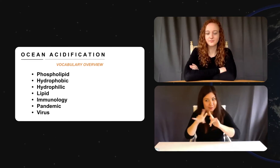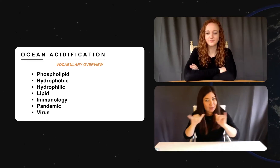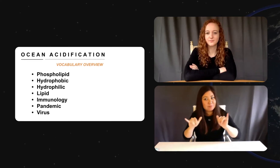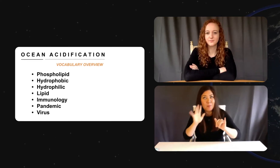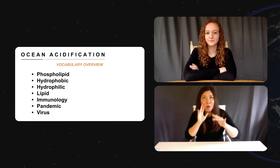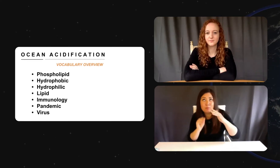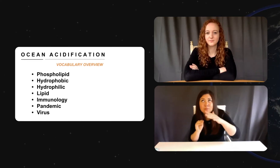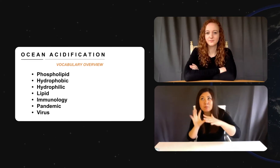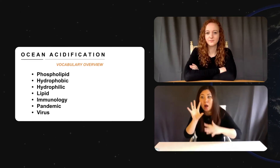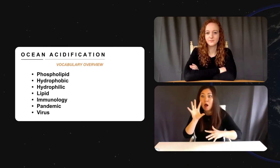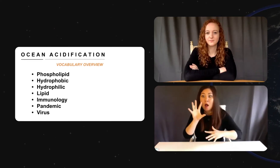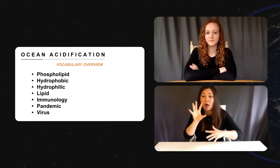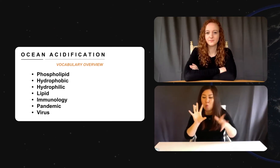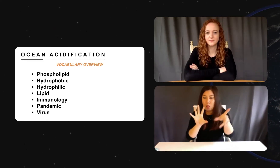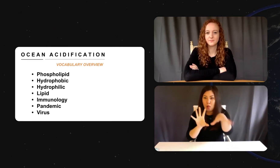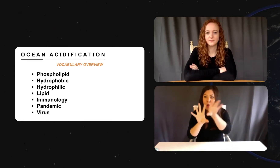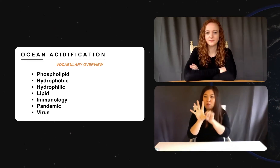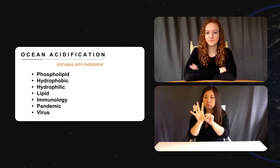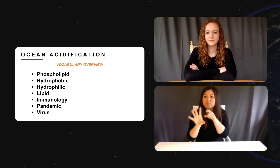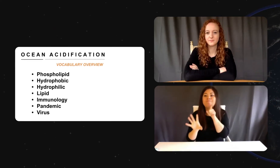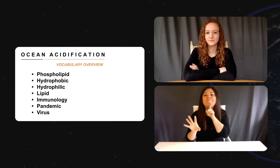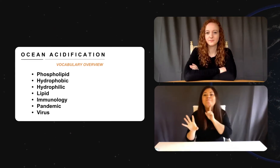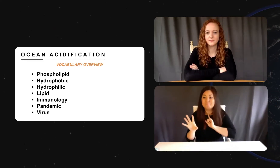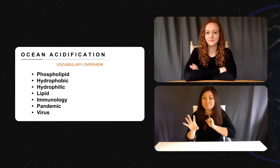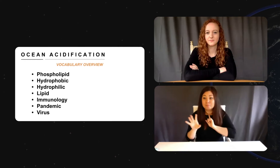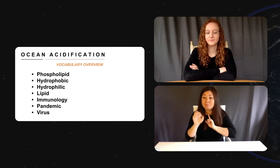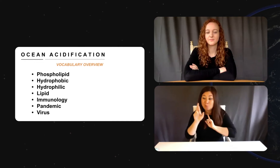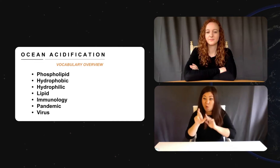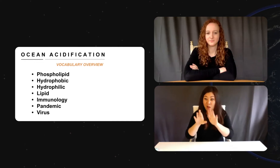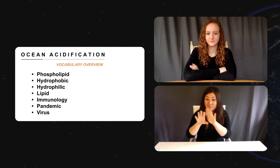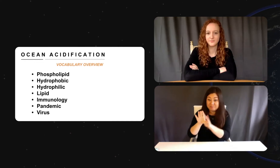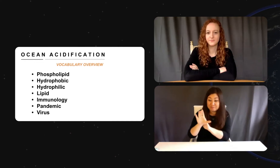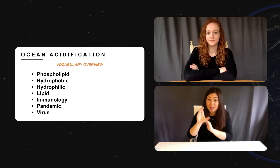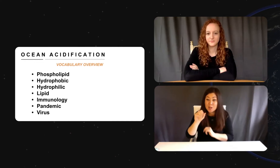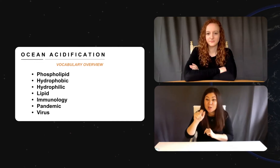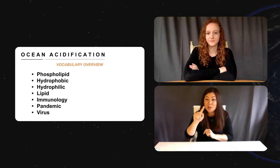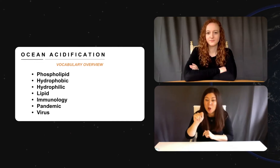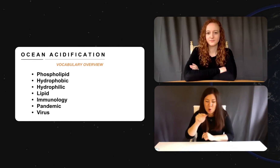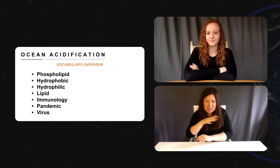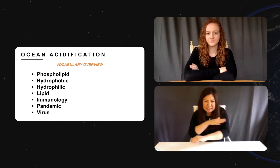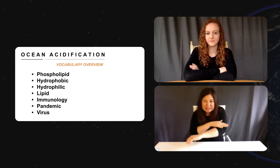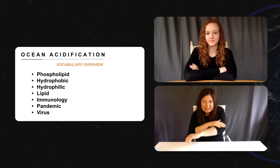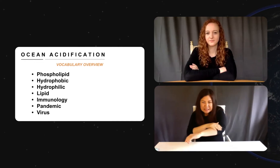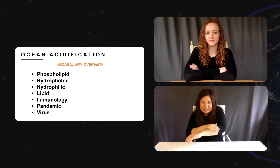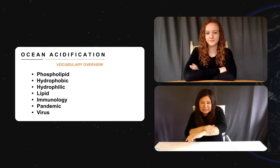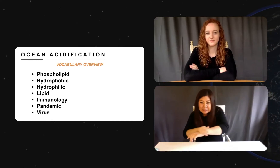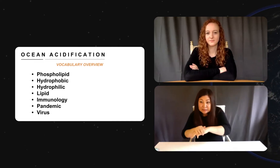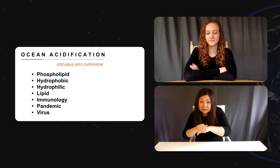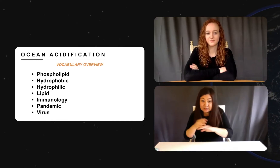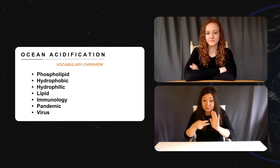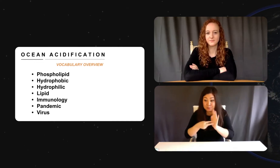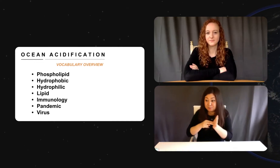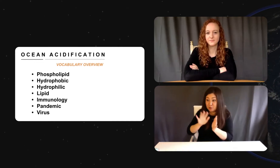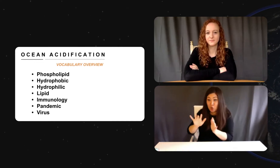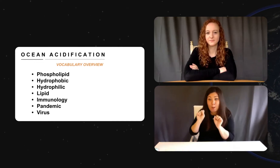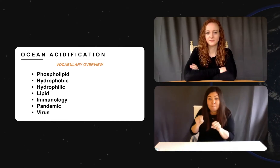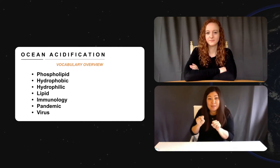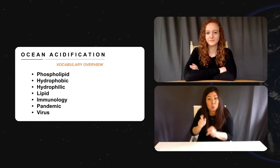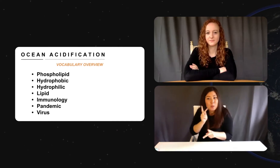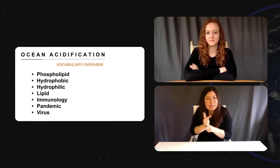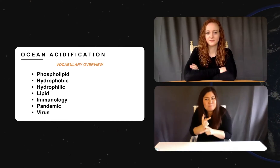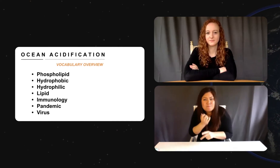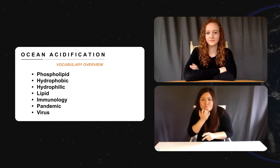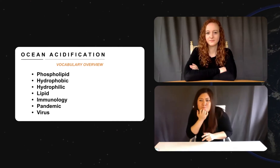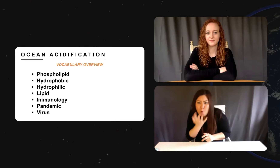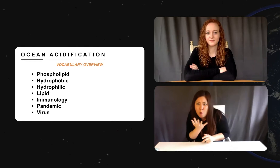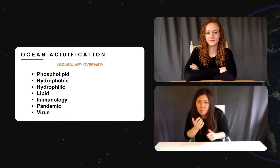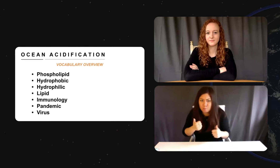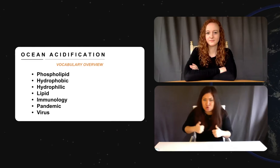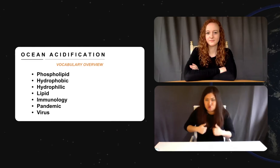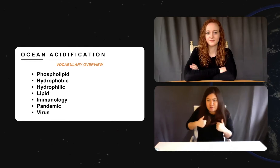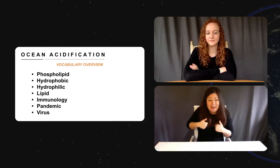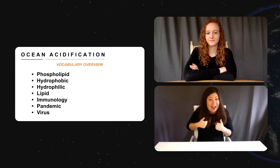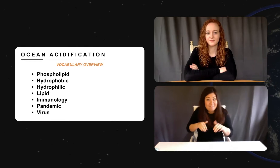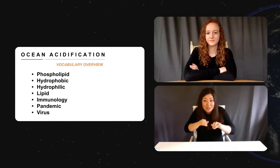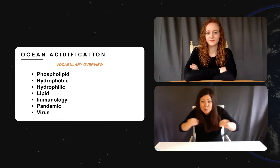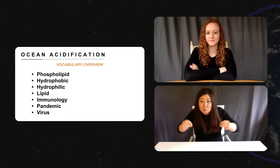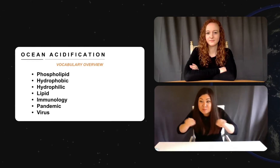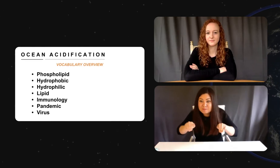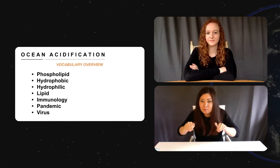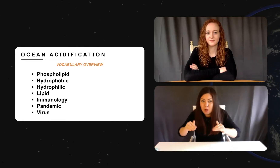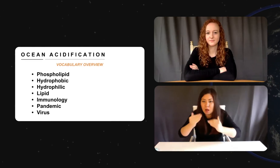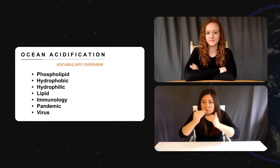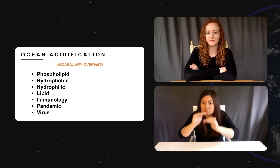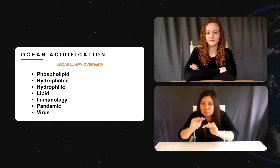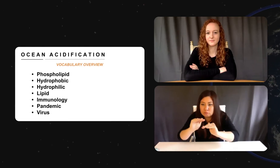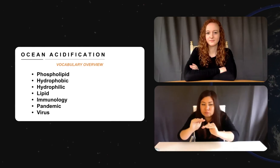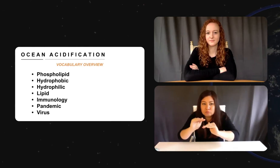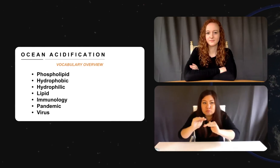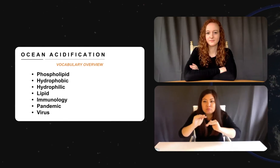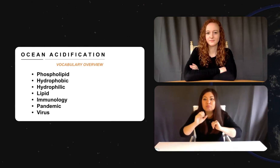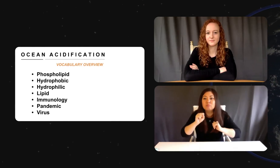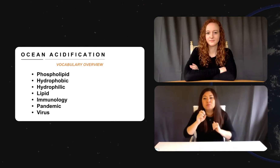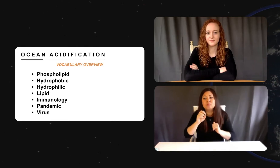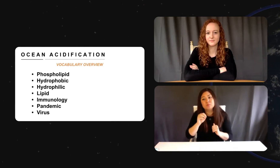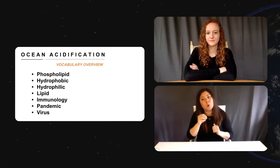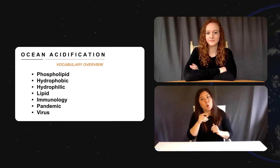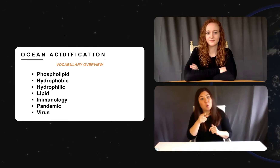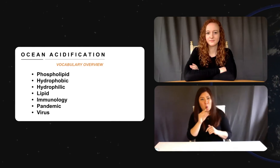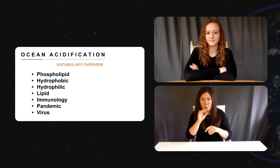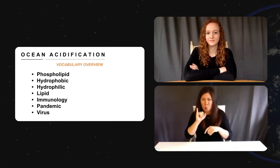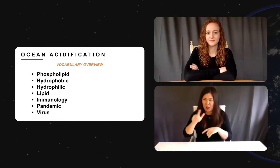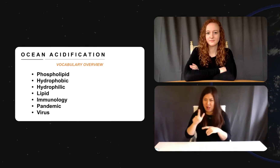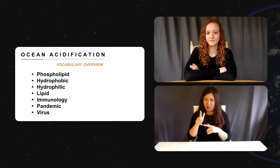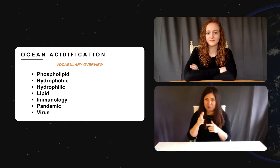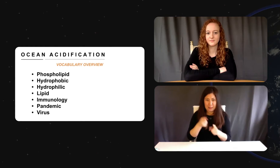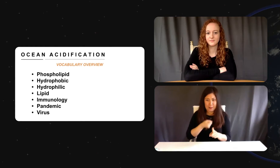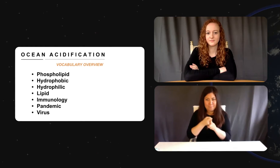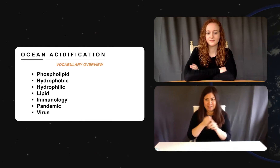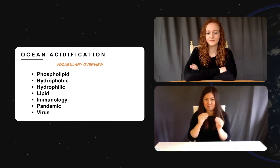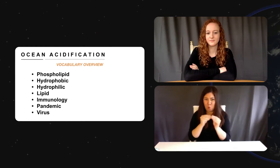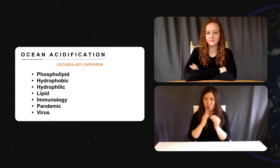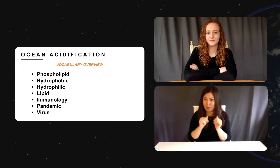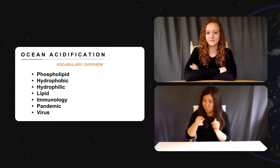They can swallow oil, or their bodies can be coated with oil.